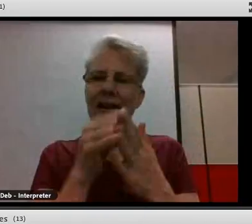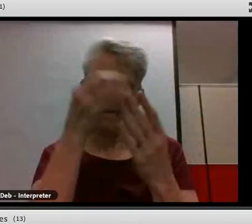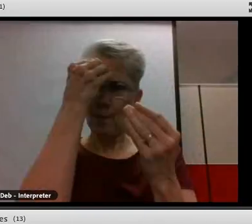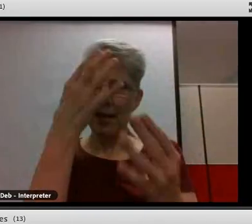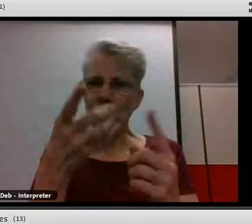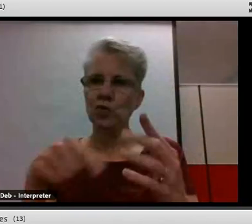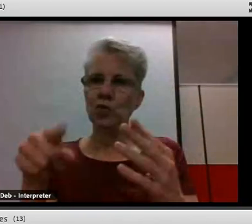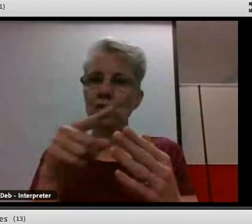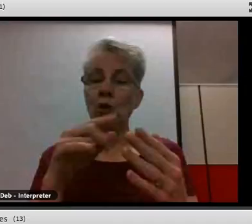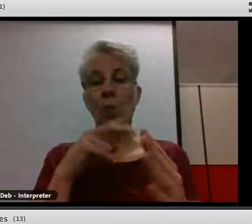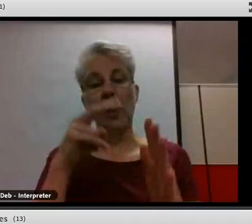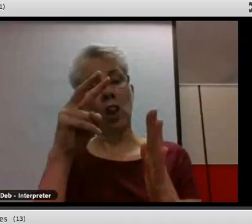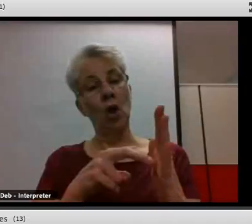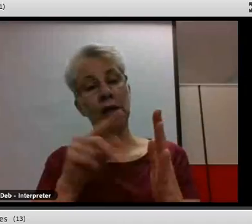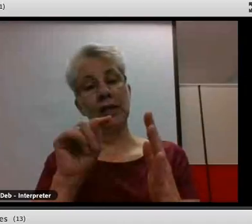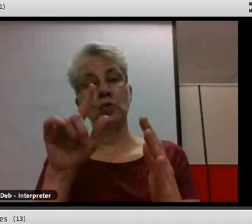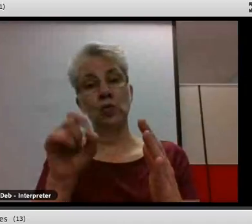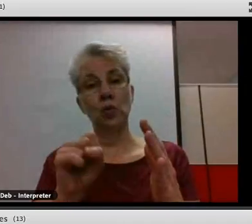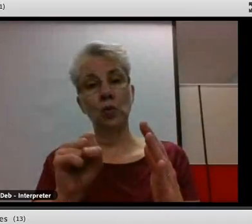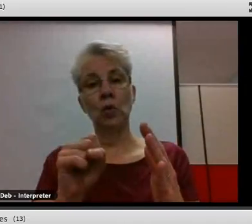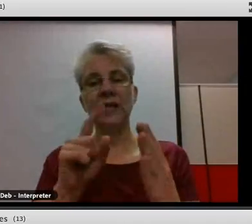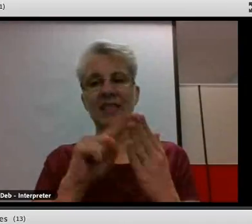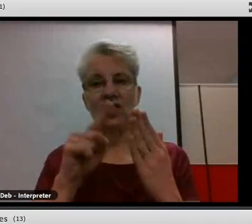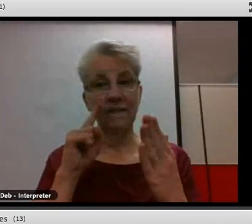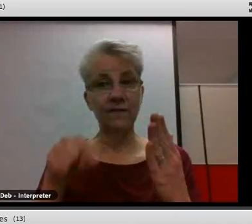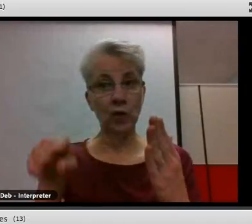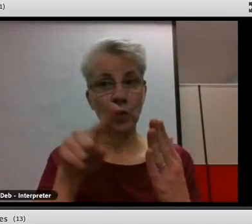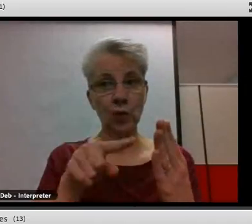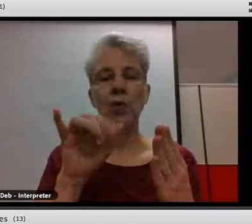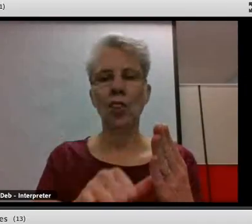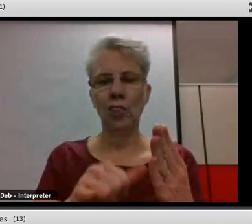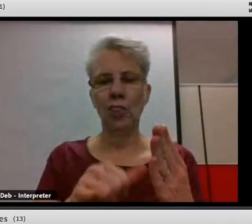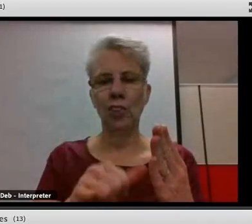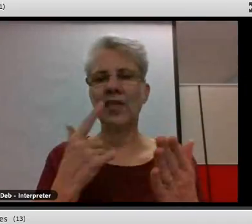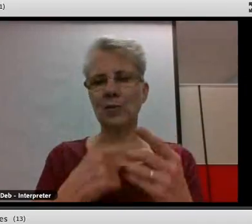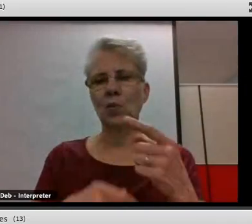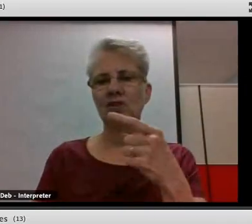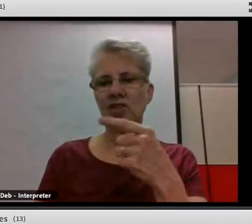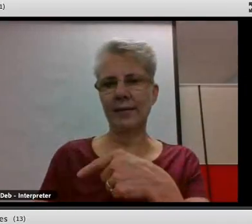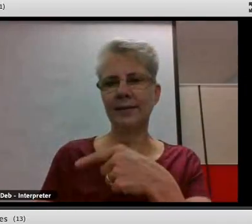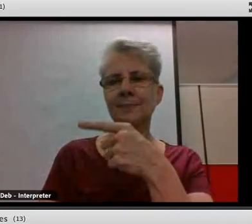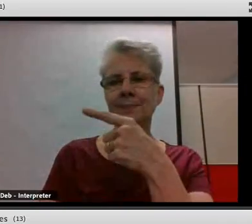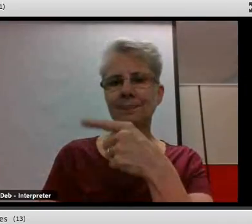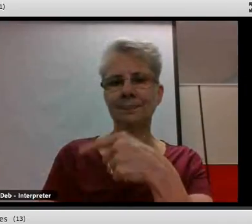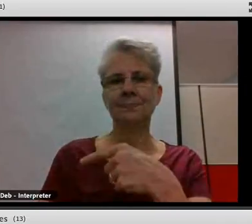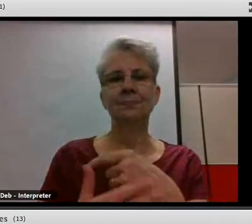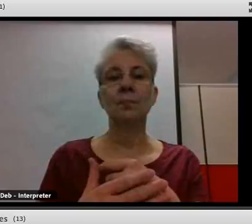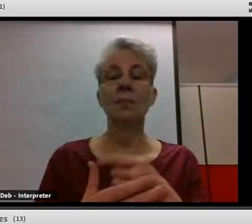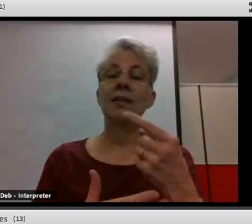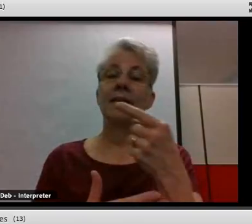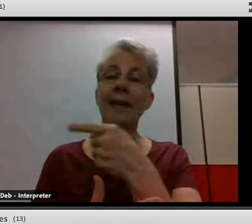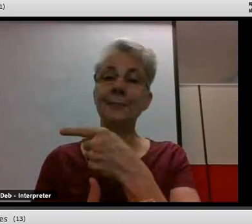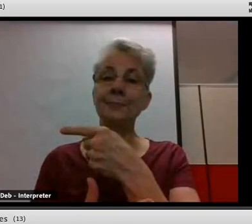would start or anything like that. And then this one, remember I was talking about